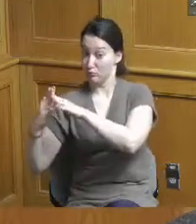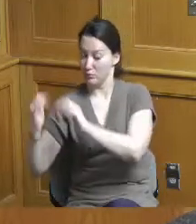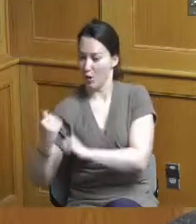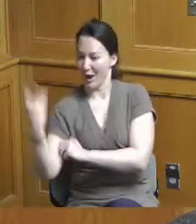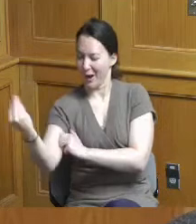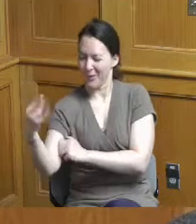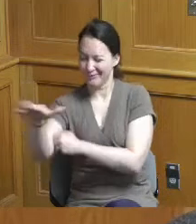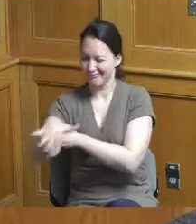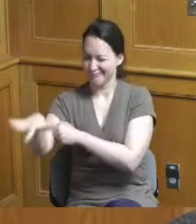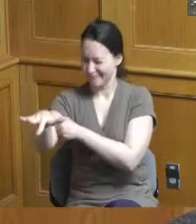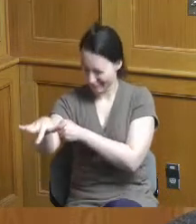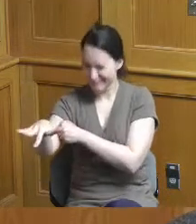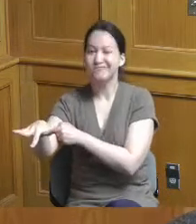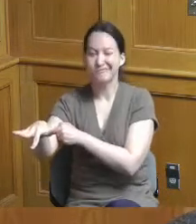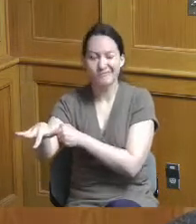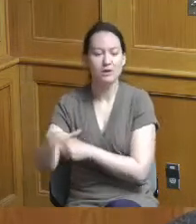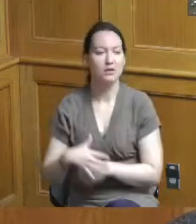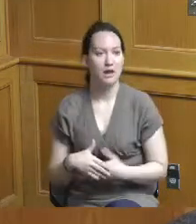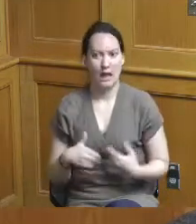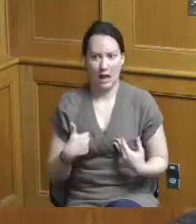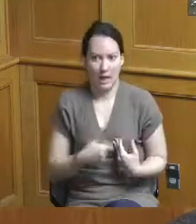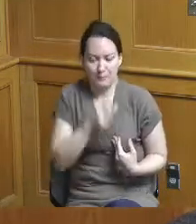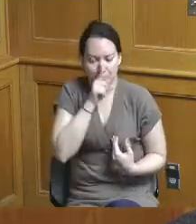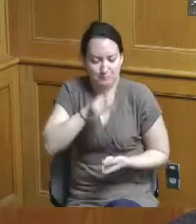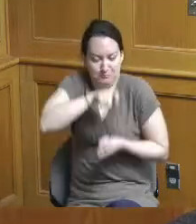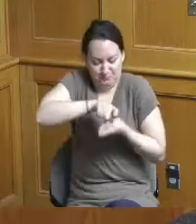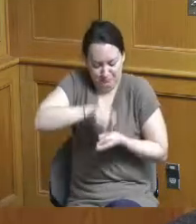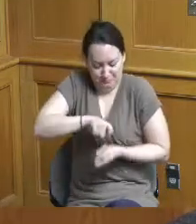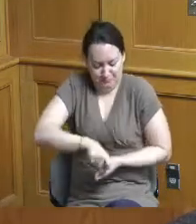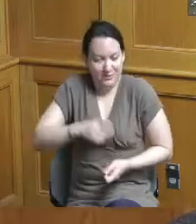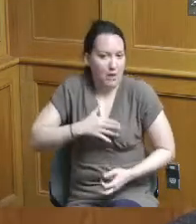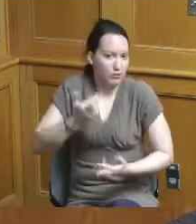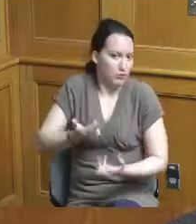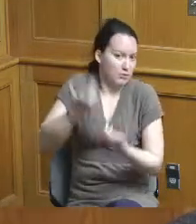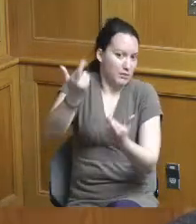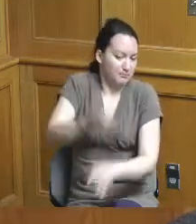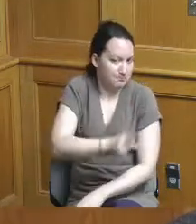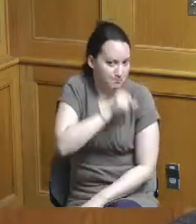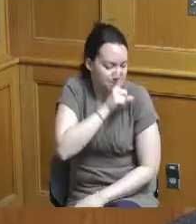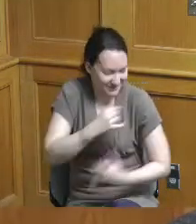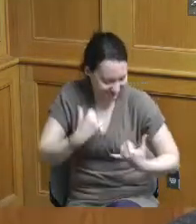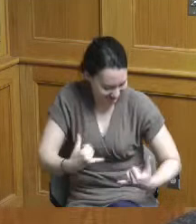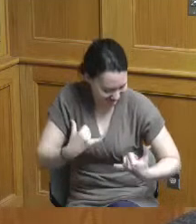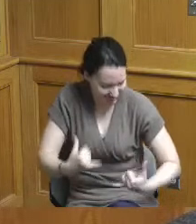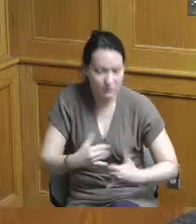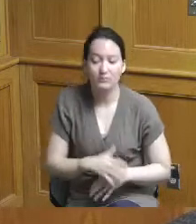Suburban area but I'm not going to get specific on my recommendations today I just want I find